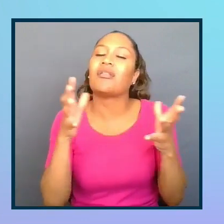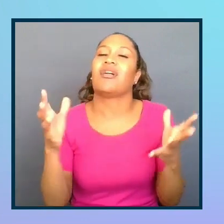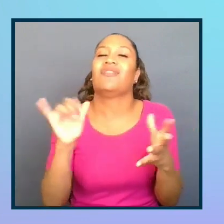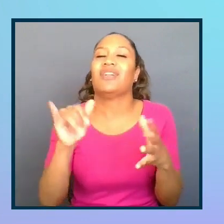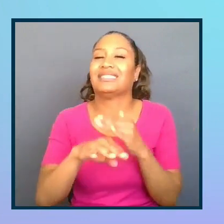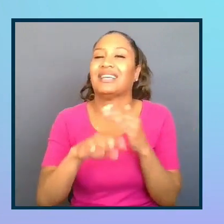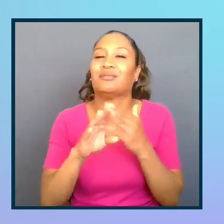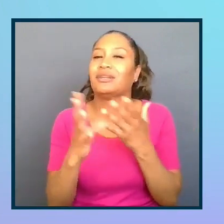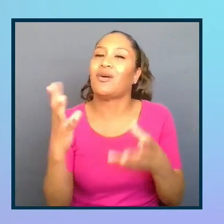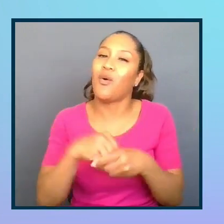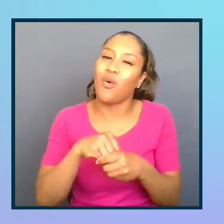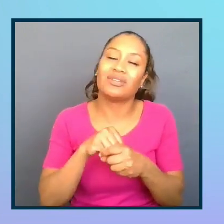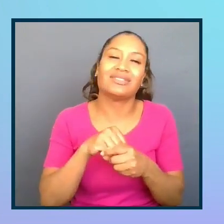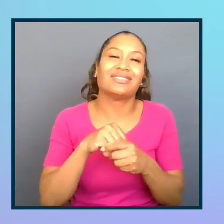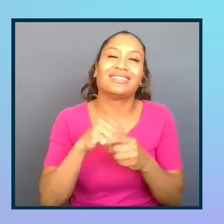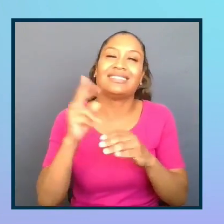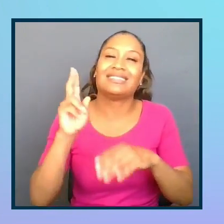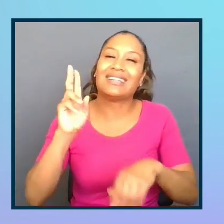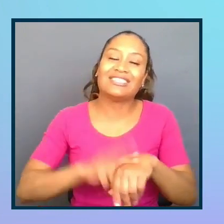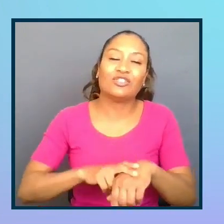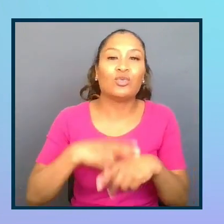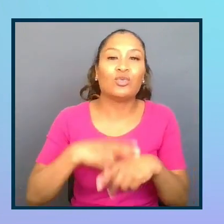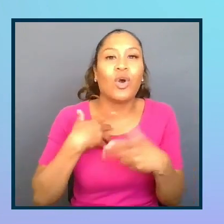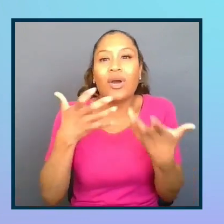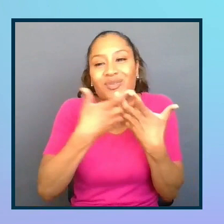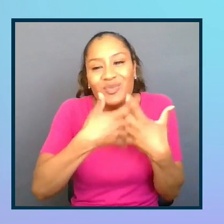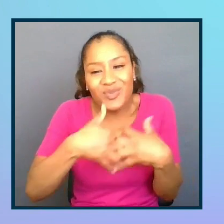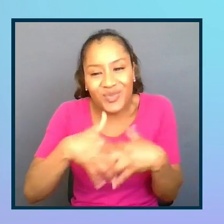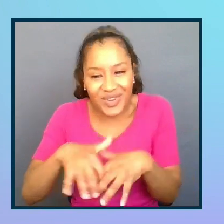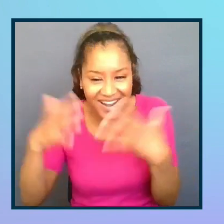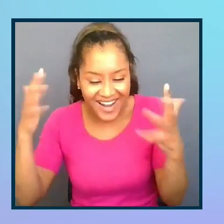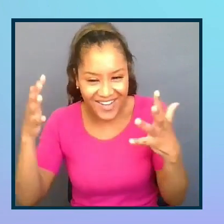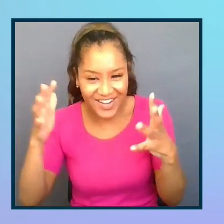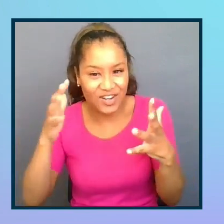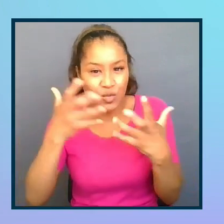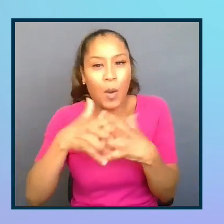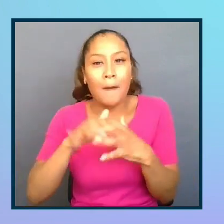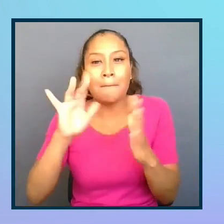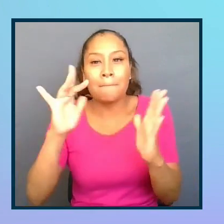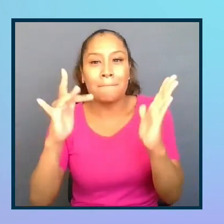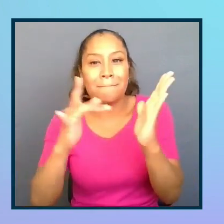because we've already worked out the button component is accessible and this is how you do it